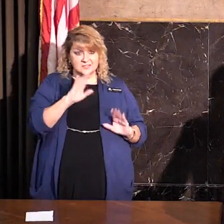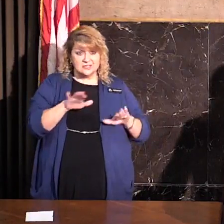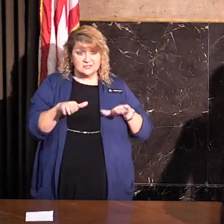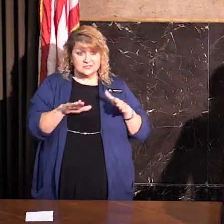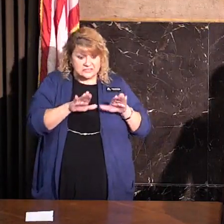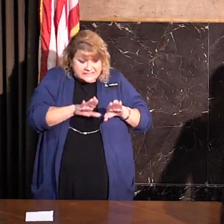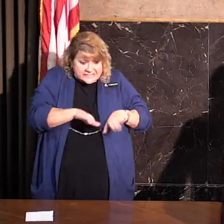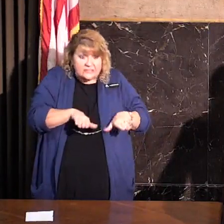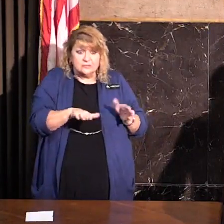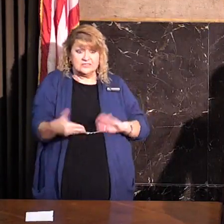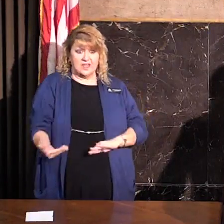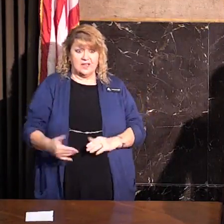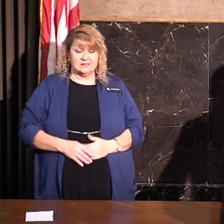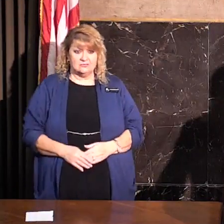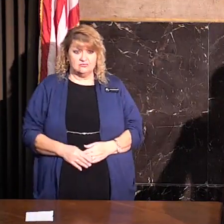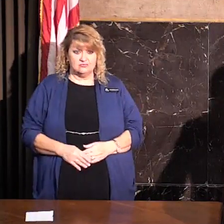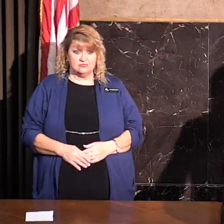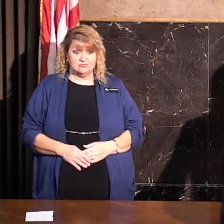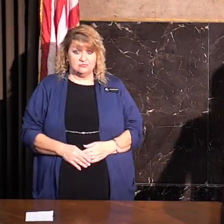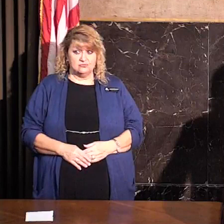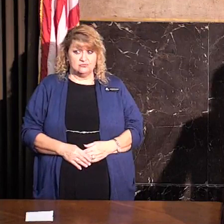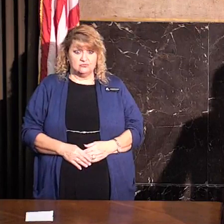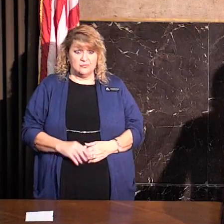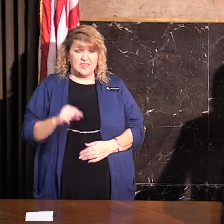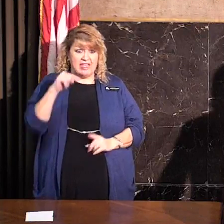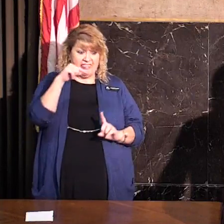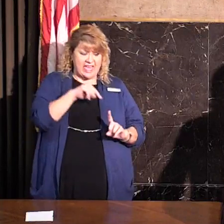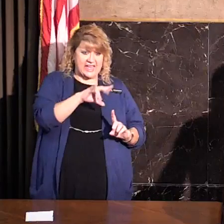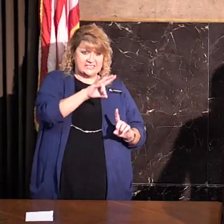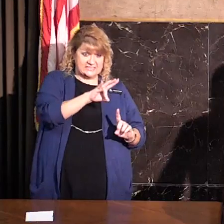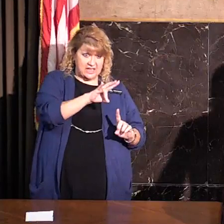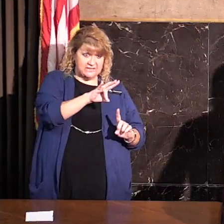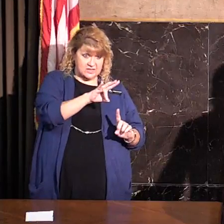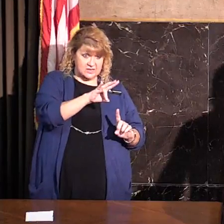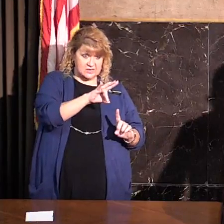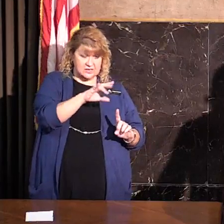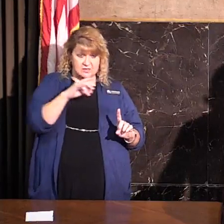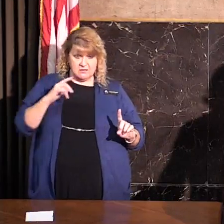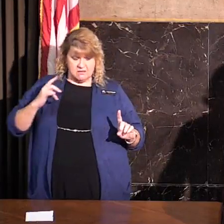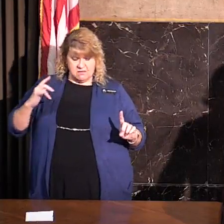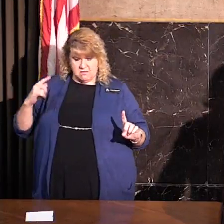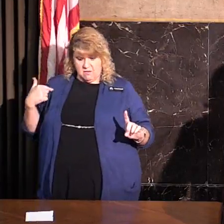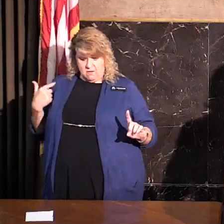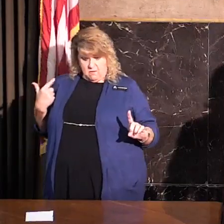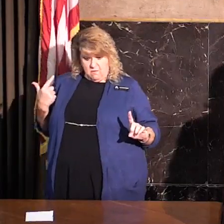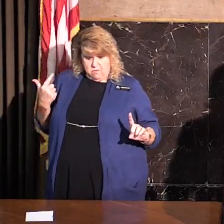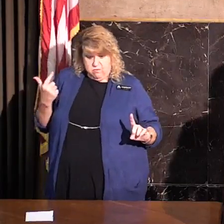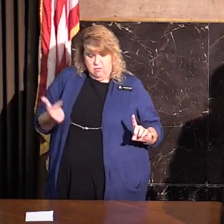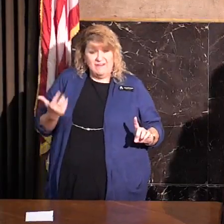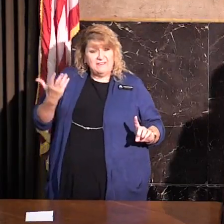And that's nearly as many as the total number of pediatric deaths that have been reported